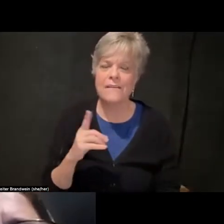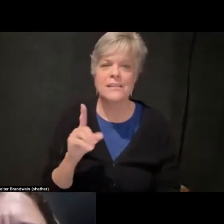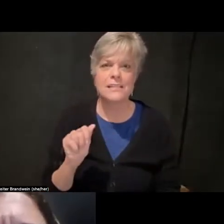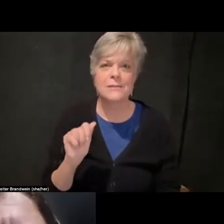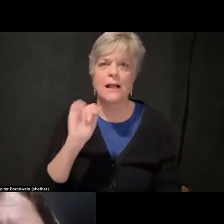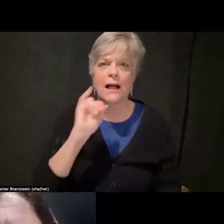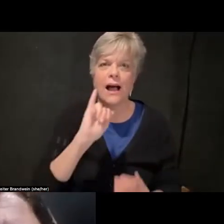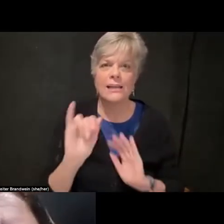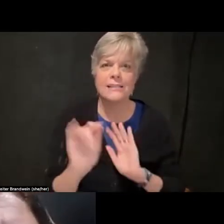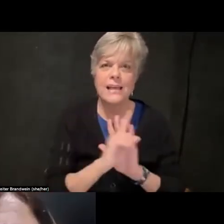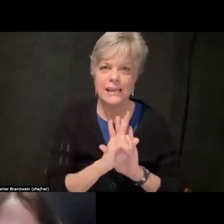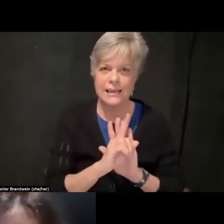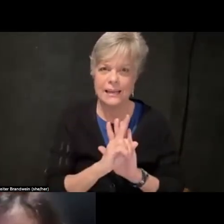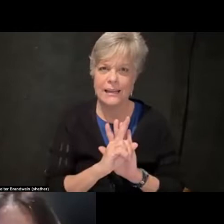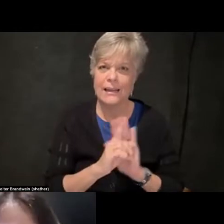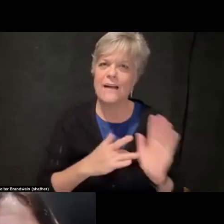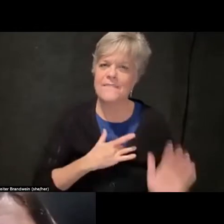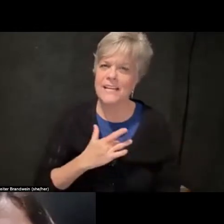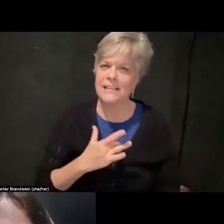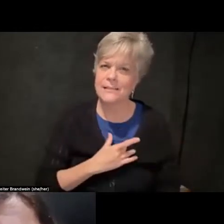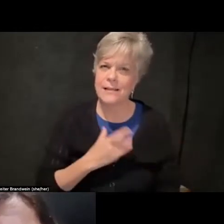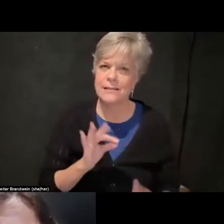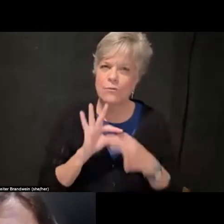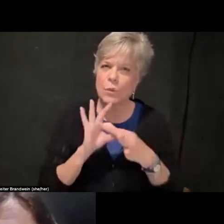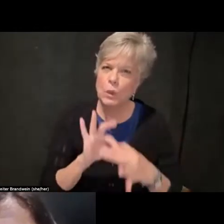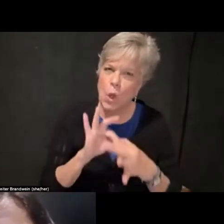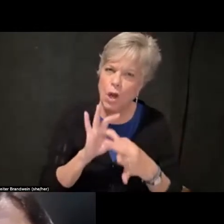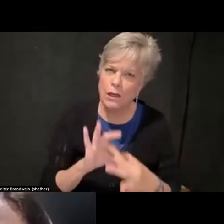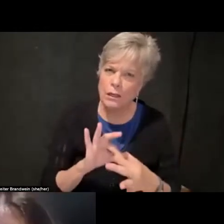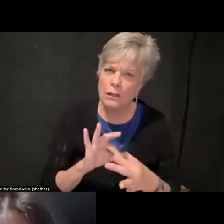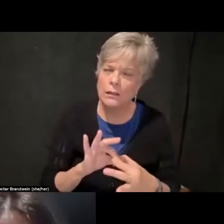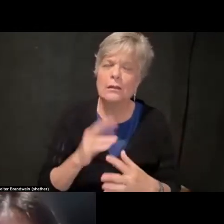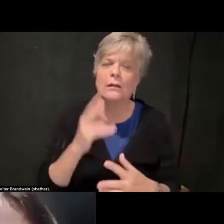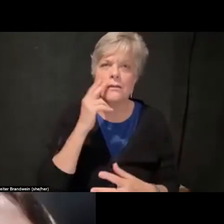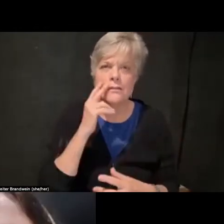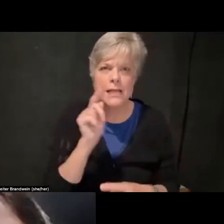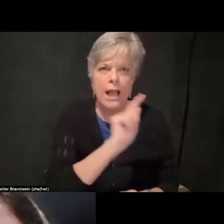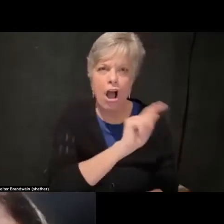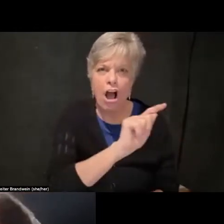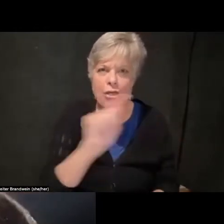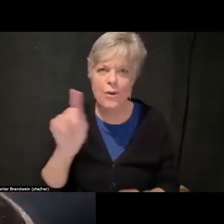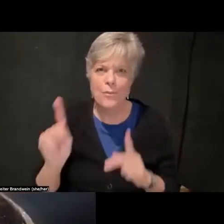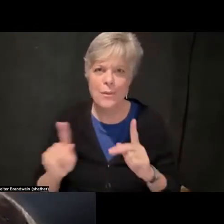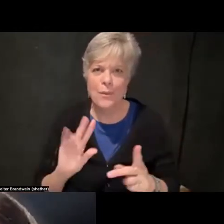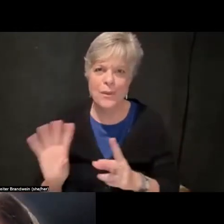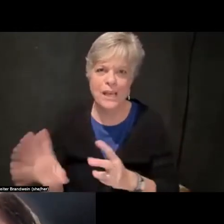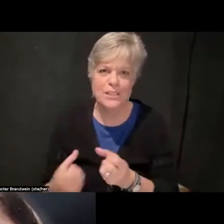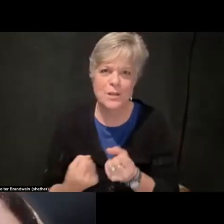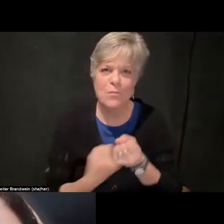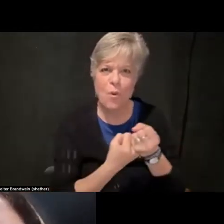I feel a sense of belonging, seeing other folks being supportive and active in their support.